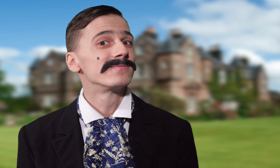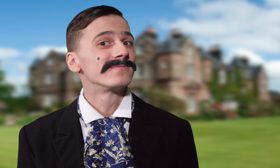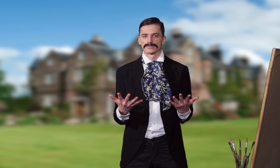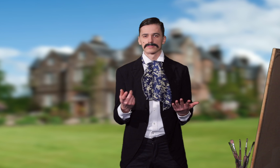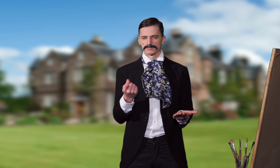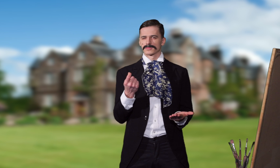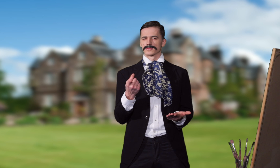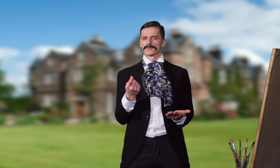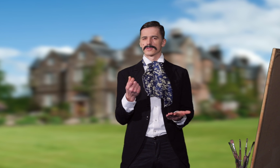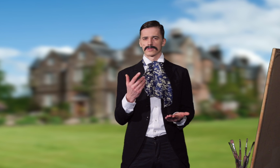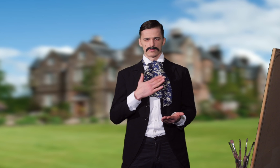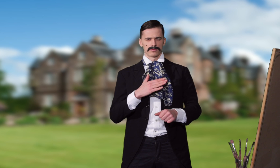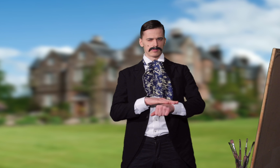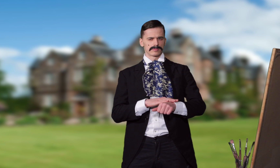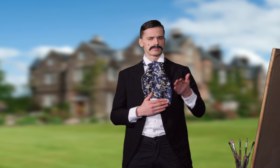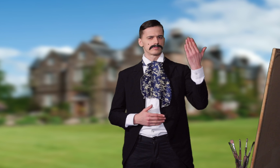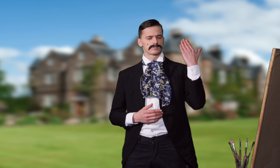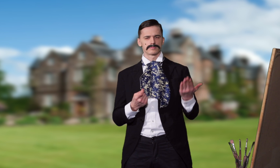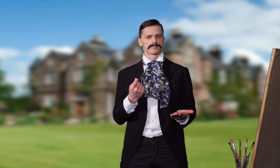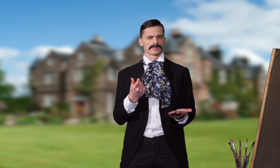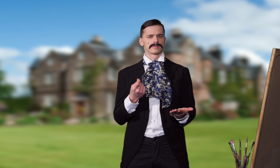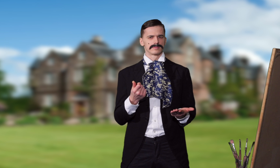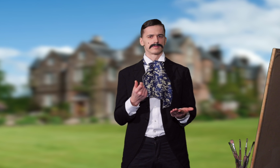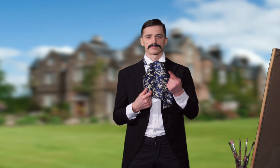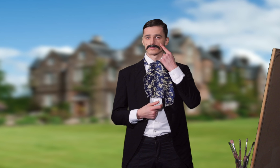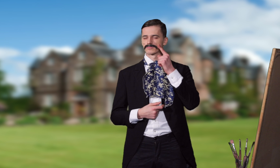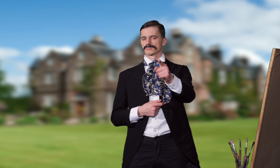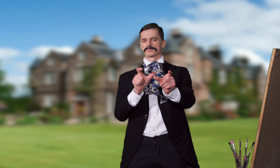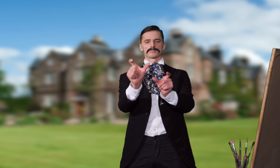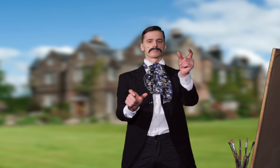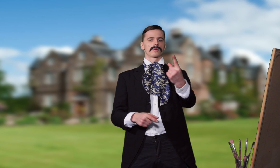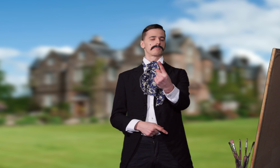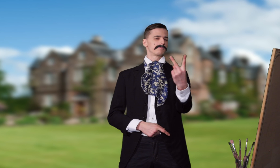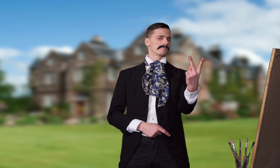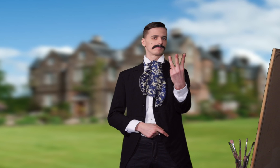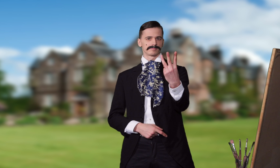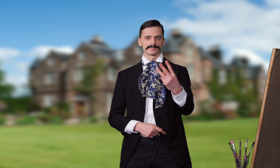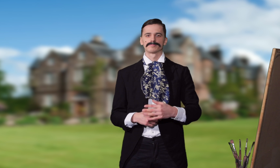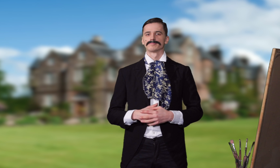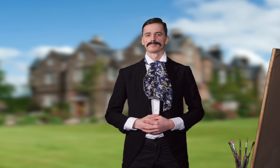There were hardly a few at that time.